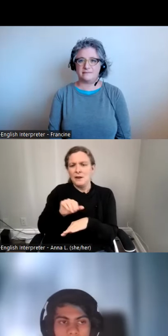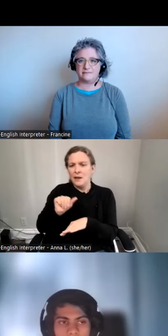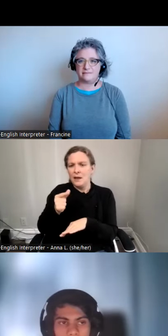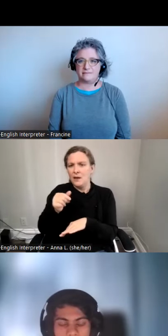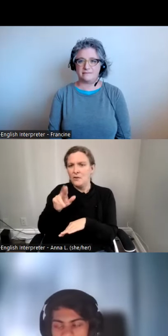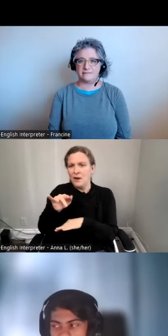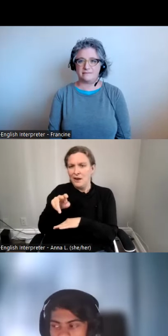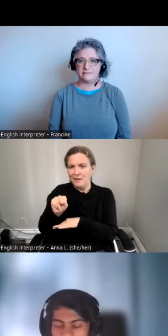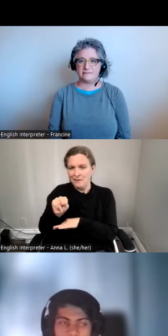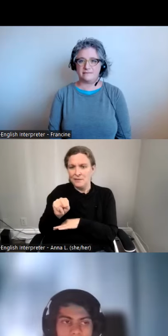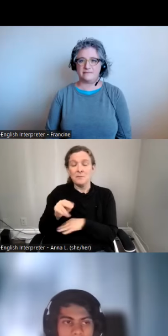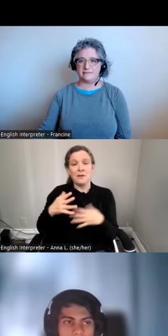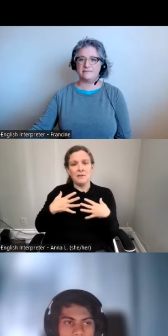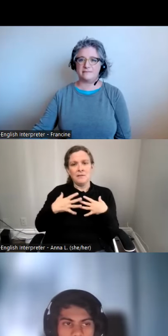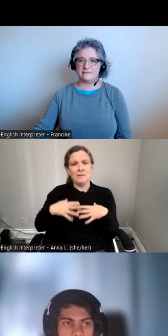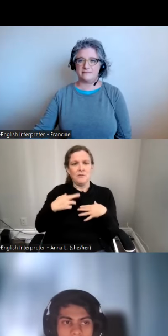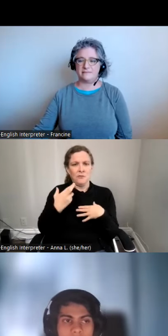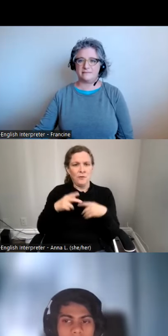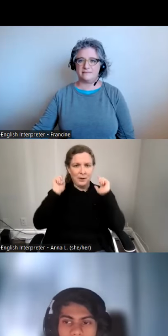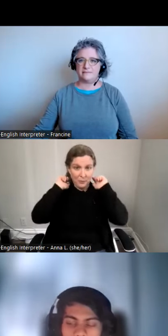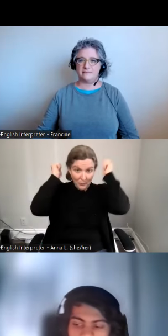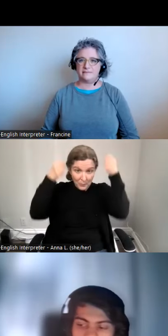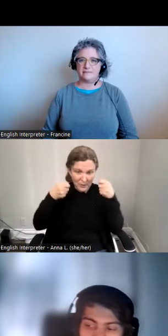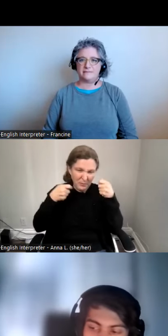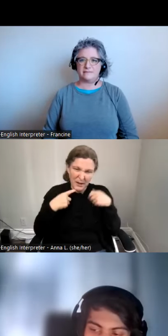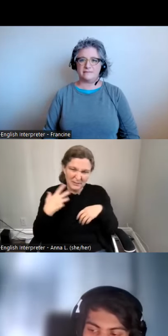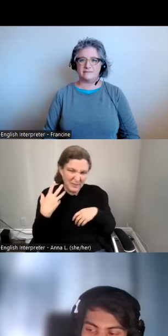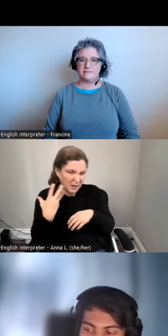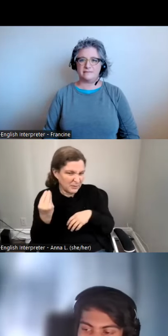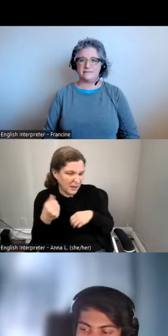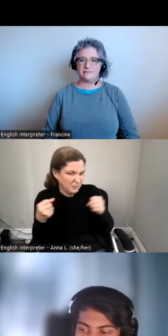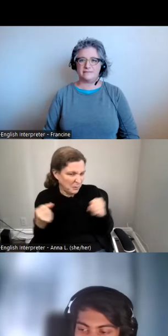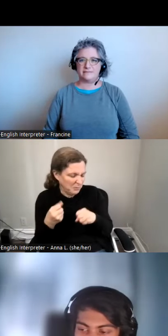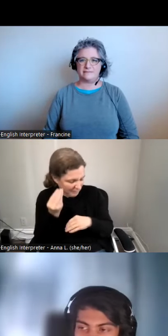. My name is Jonathan. I am 23-years-old. A student. I am